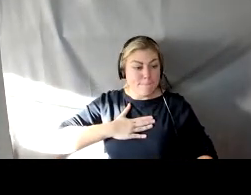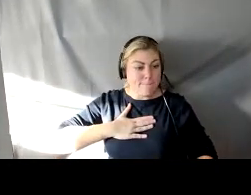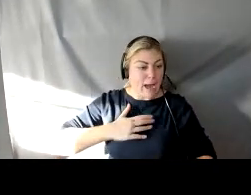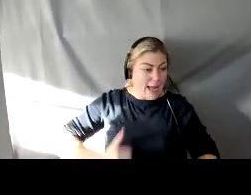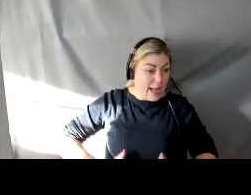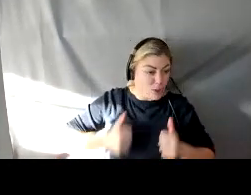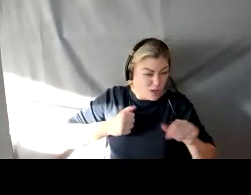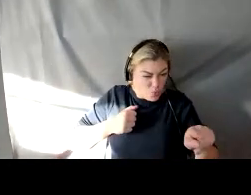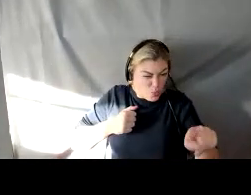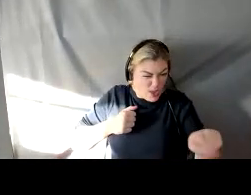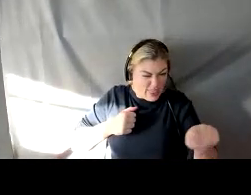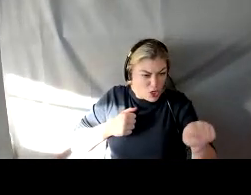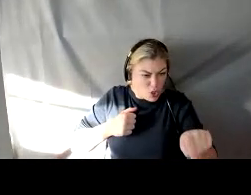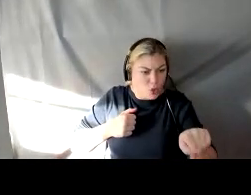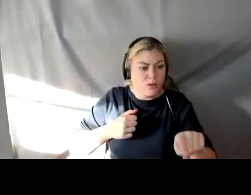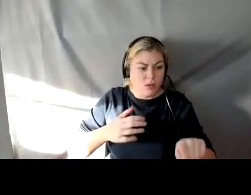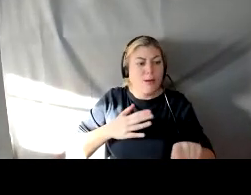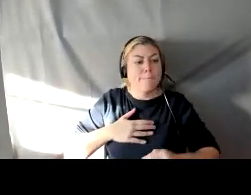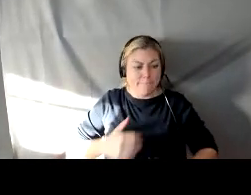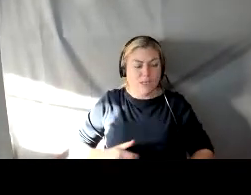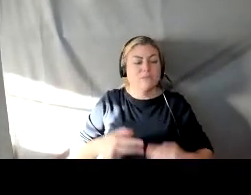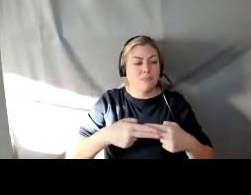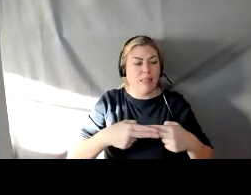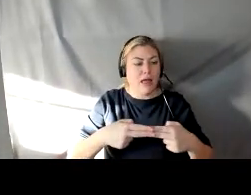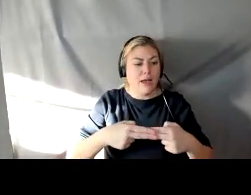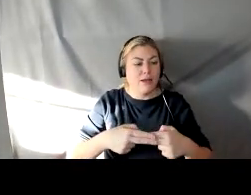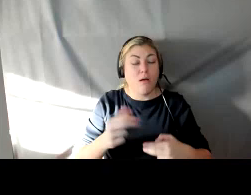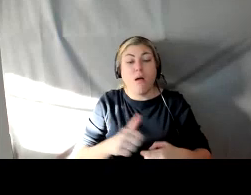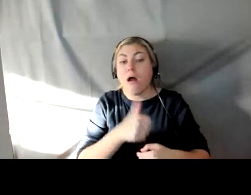We have other slides that have my e-mail and my phone number as well.